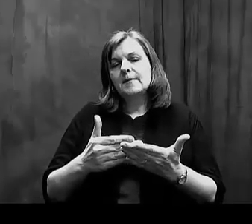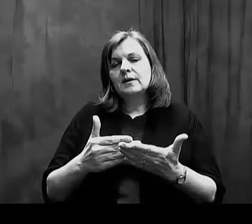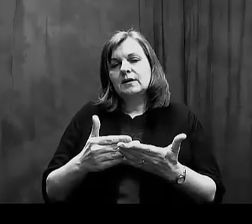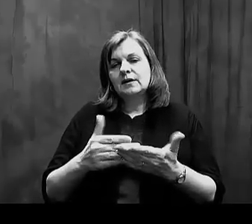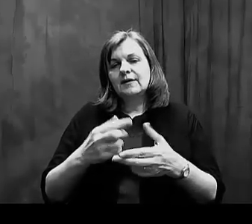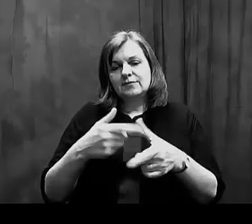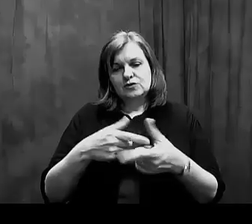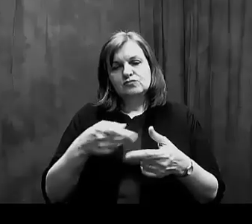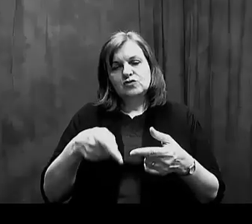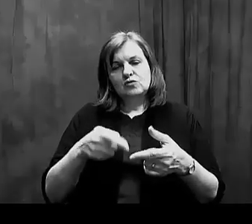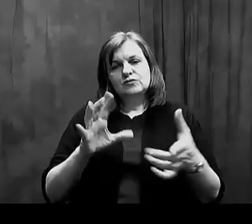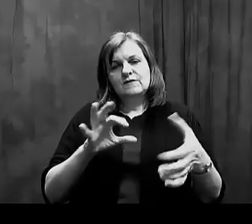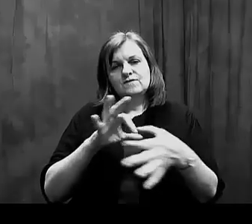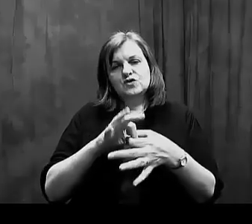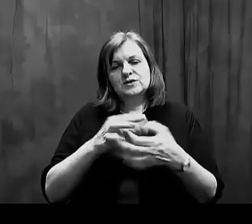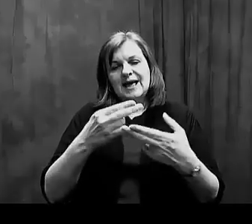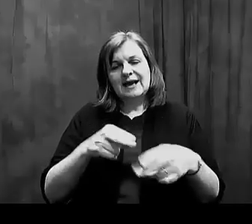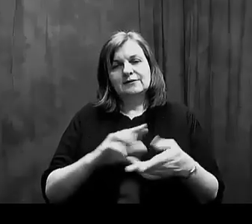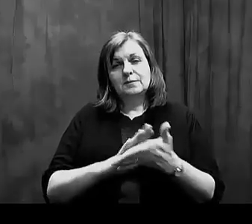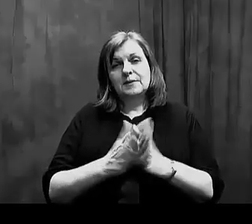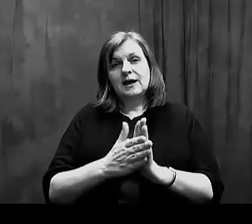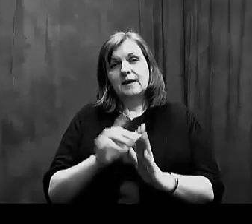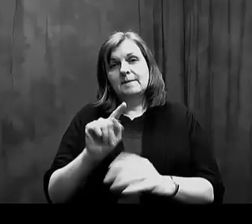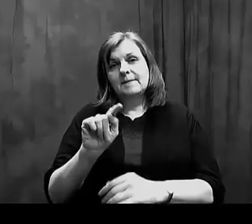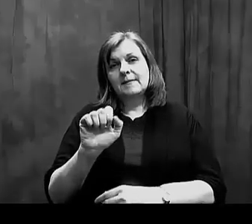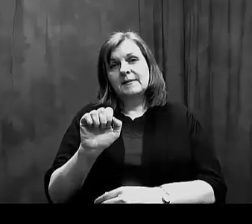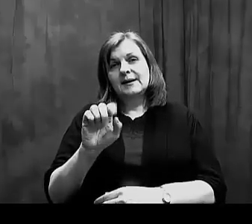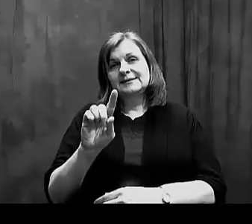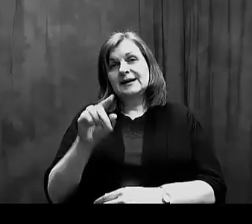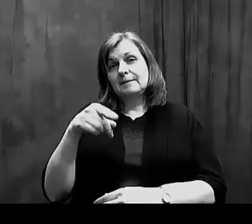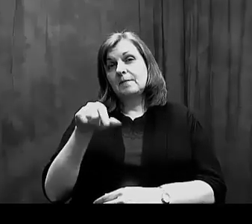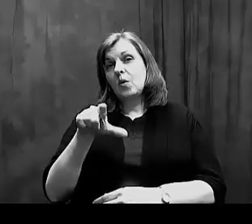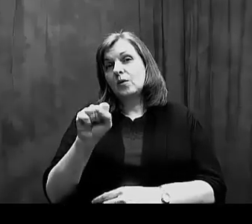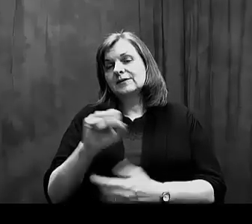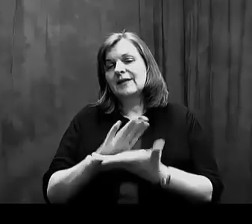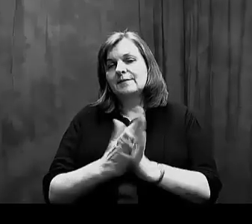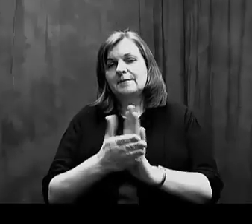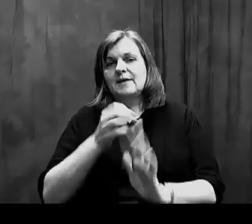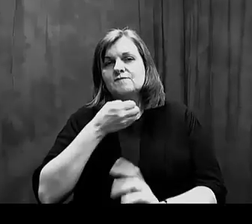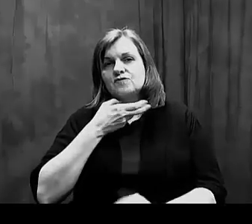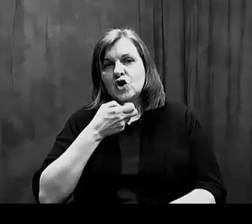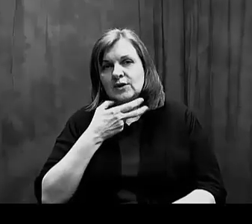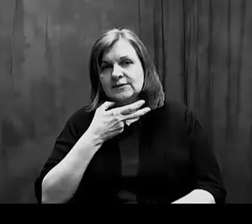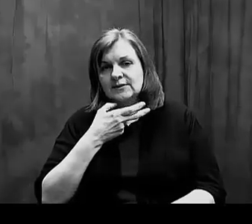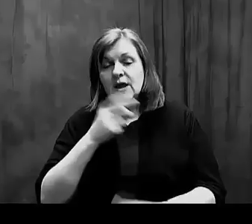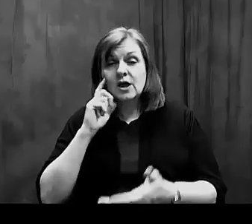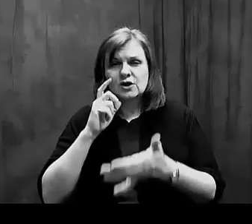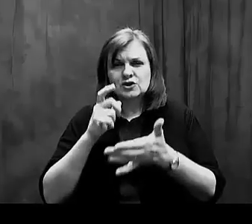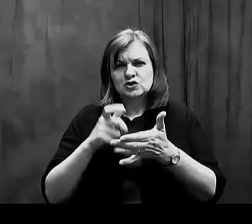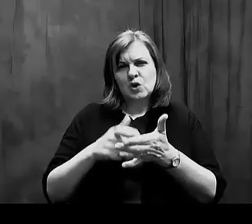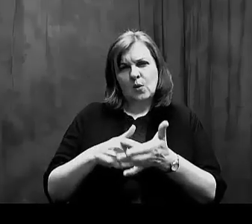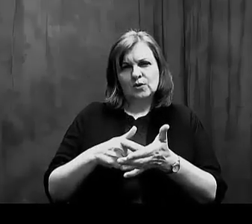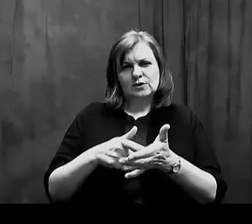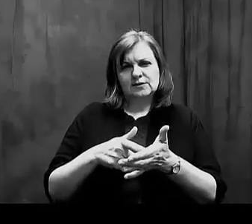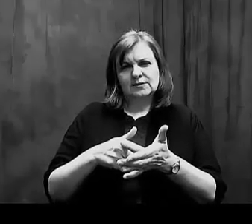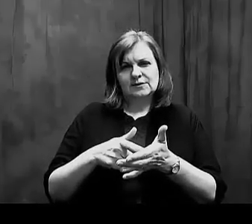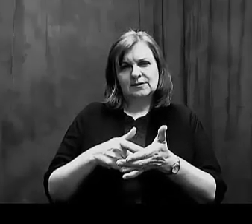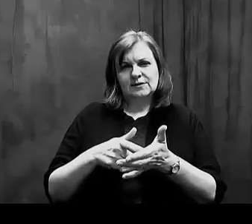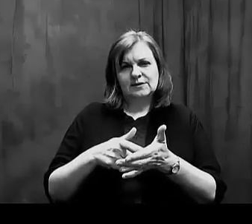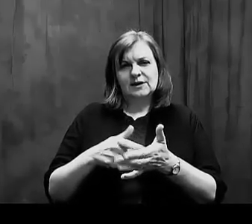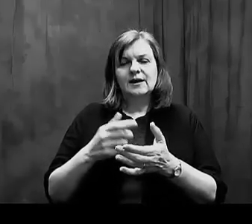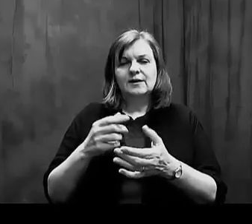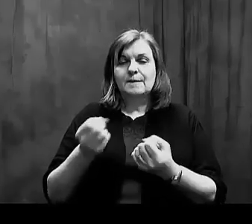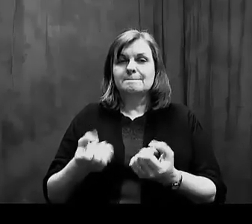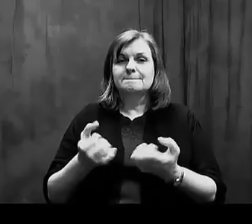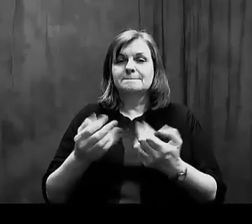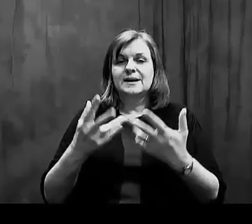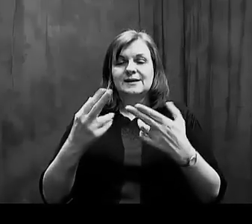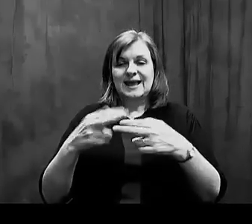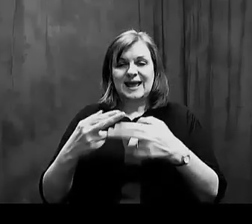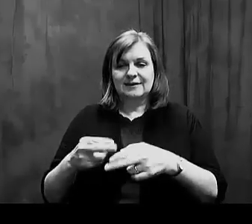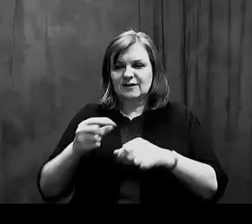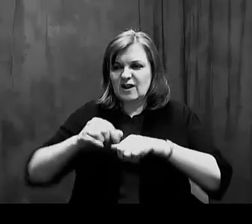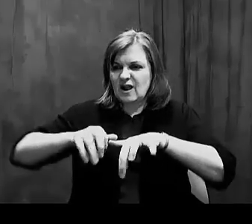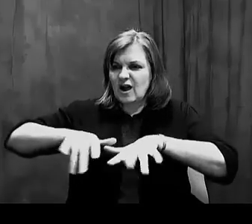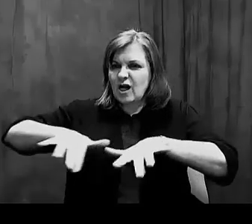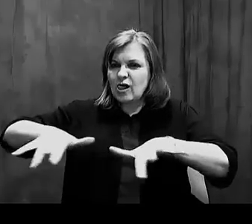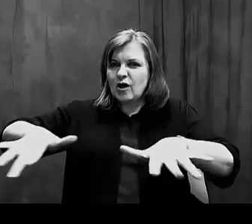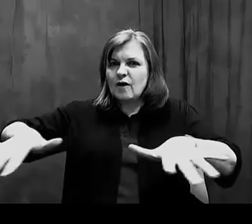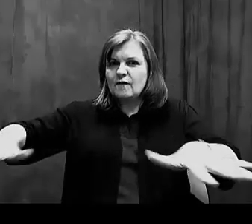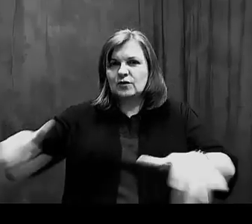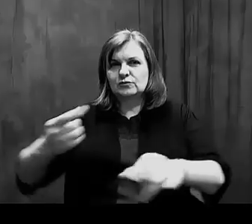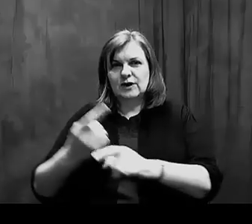and some of those eggs will fertilize not all but some and those fertilized eggs will hopefully grow into tadpoles and then eventually into frogs